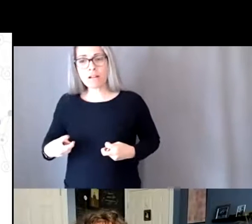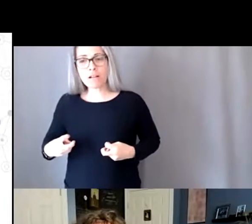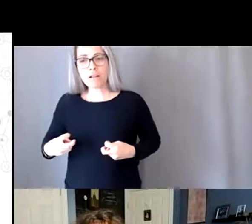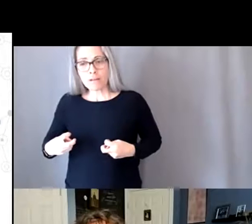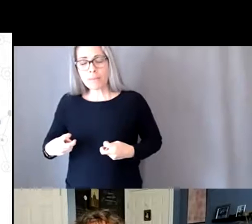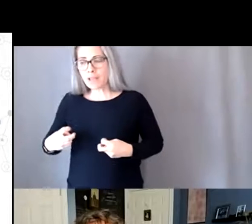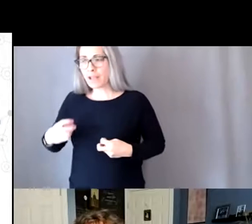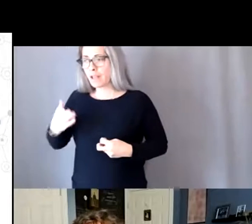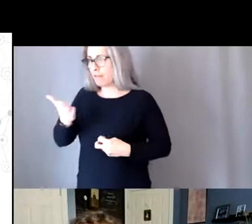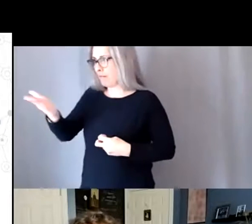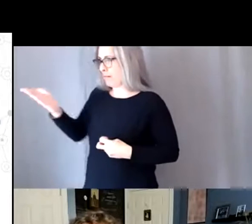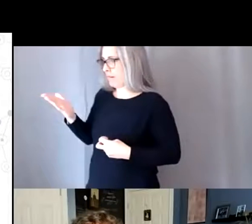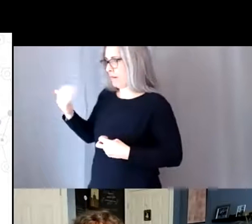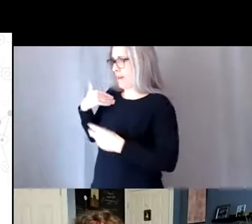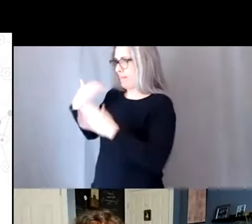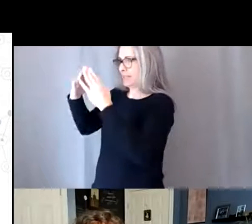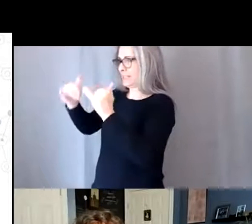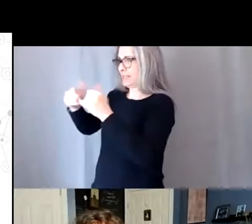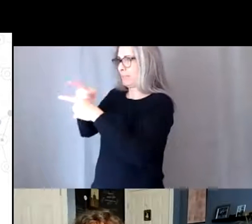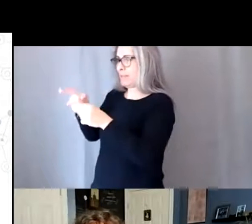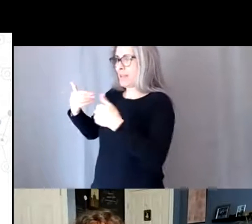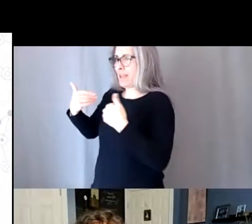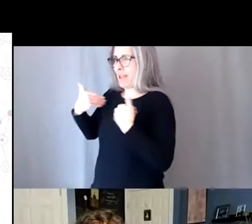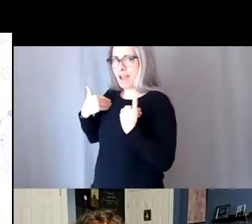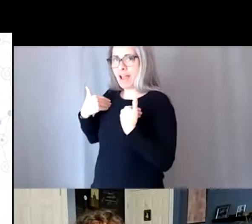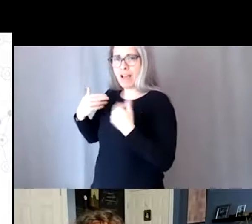structures that invalidate disabled people as